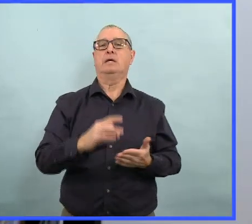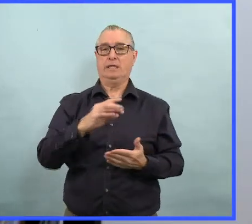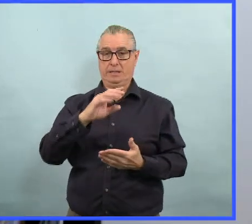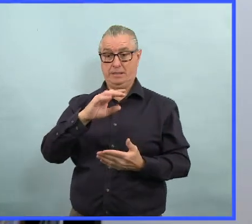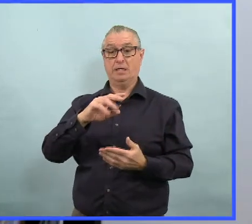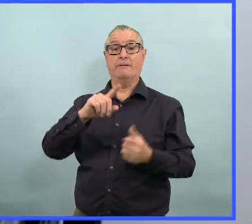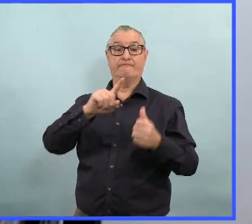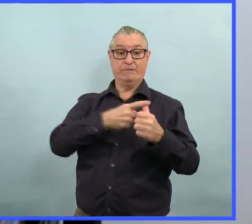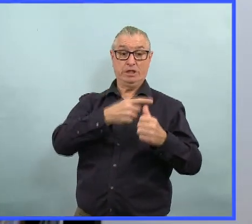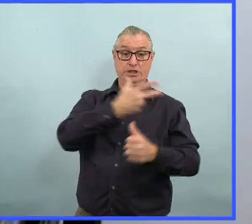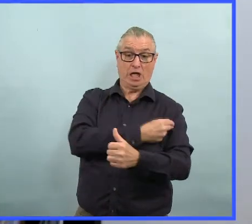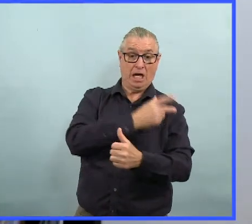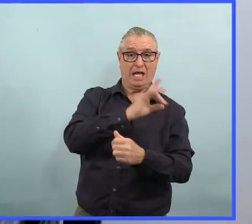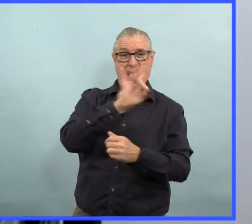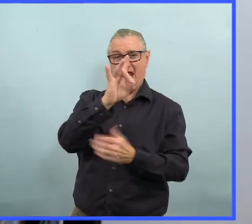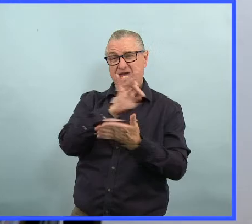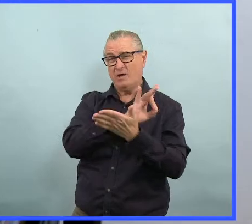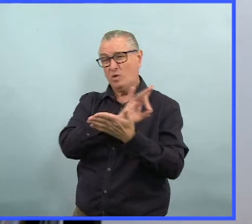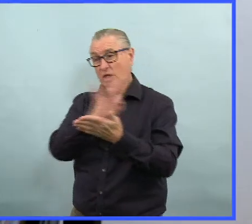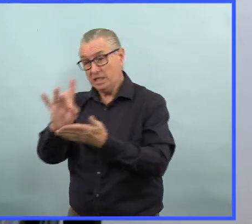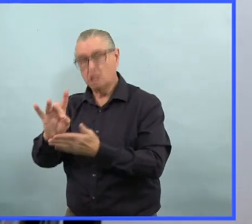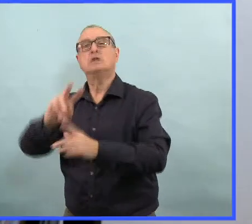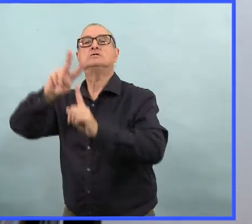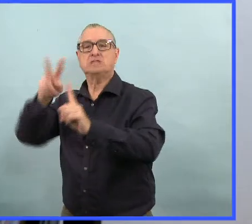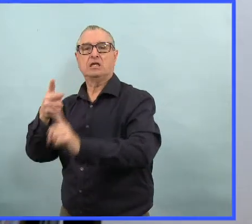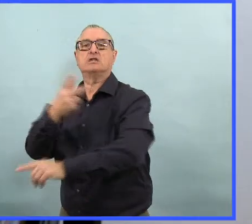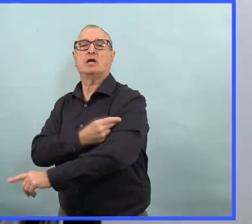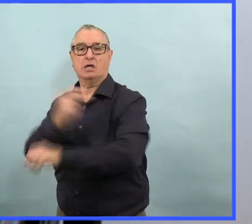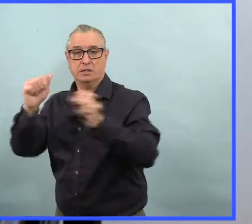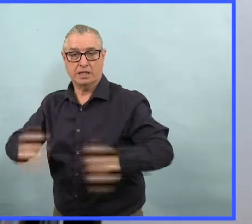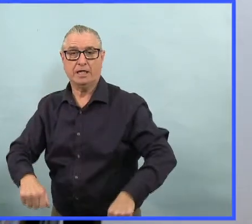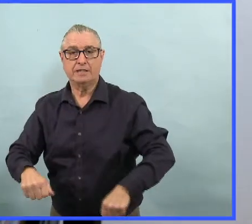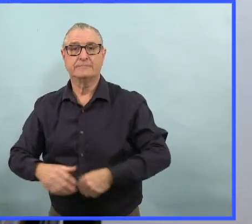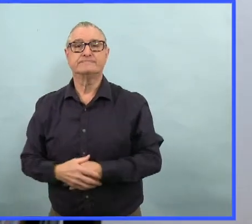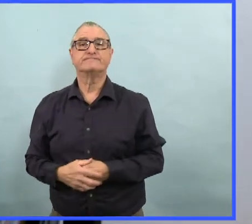it's recommended by health canada uh the national advisory committee on immunization